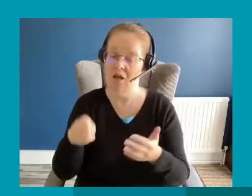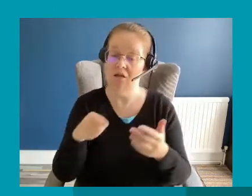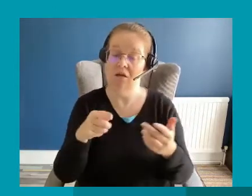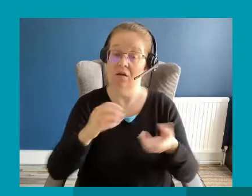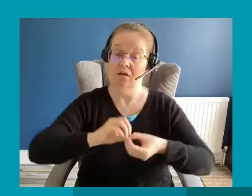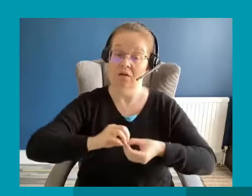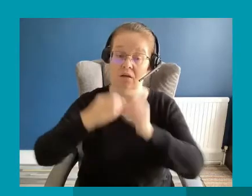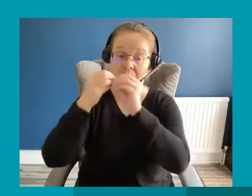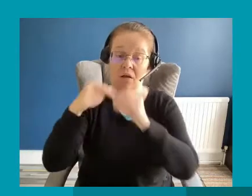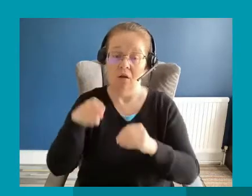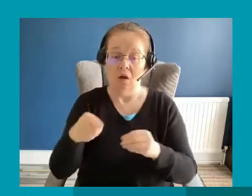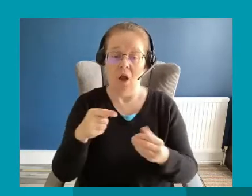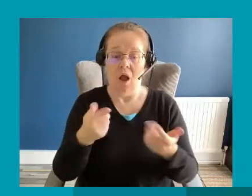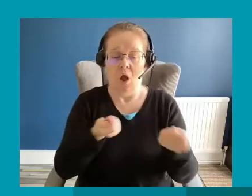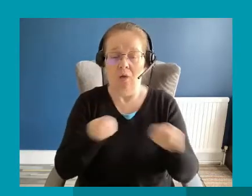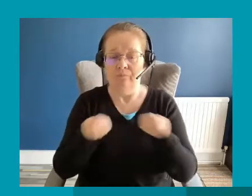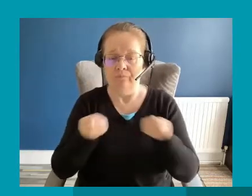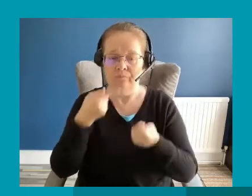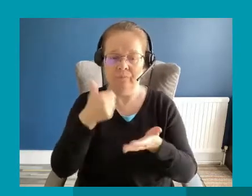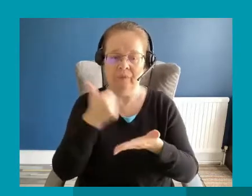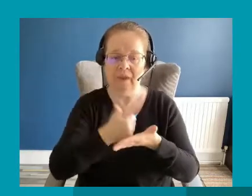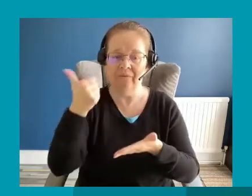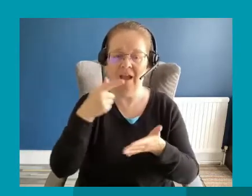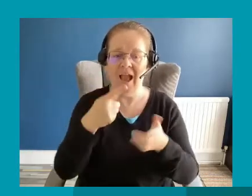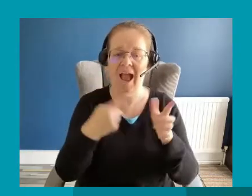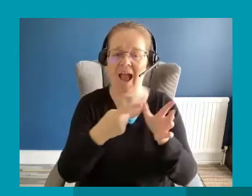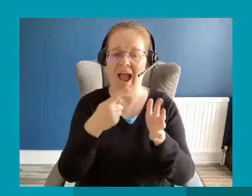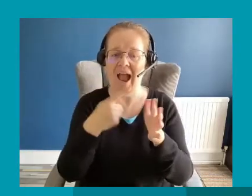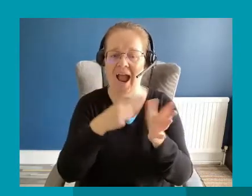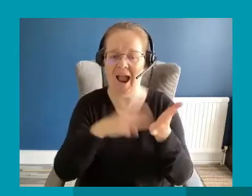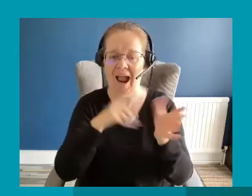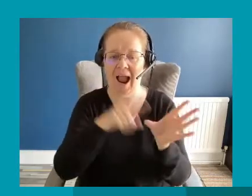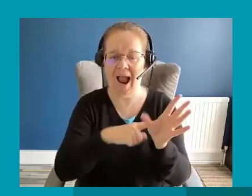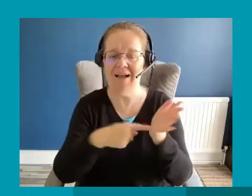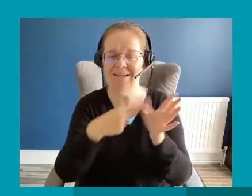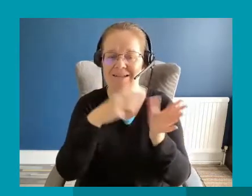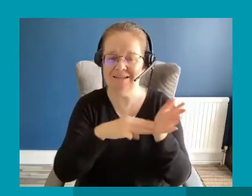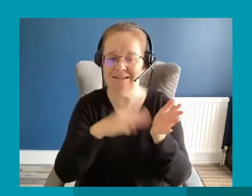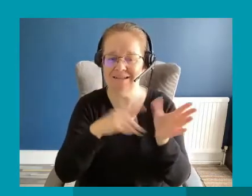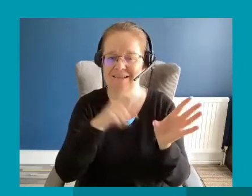Tammy and Caroline, who are also career coaches here at Evenbreak.